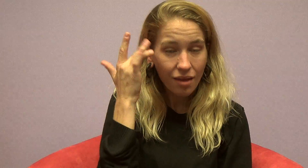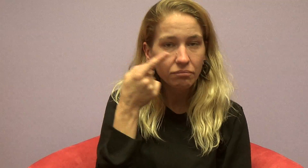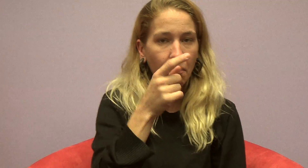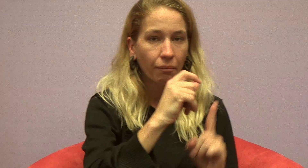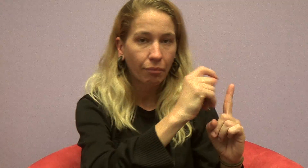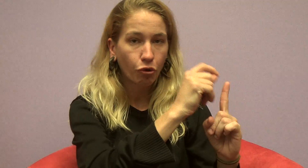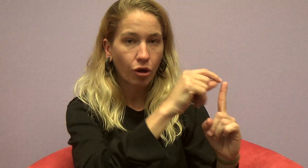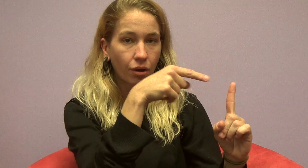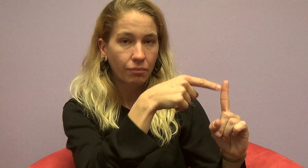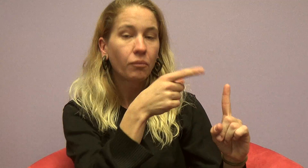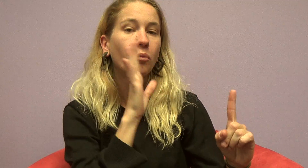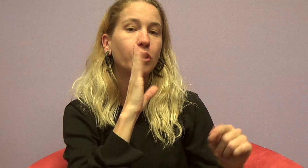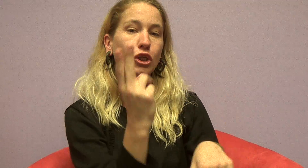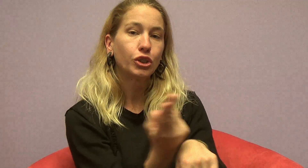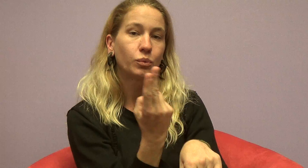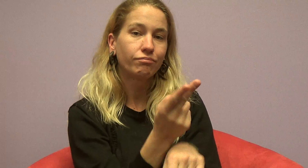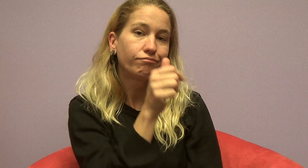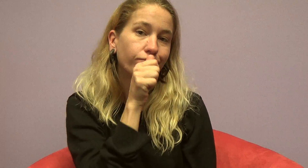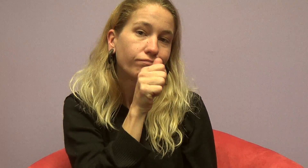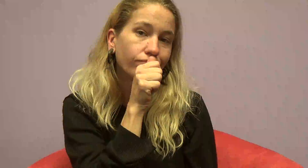Why? The perp may use the sign for "secret" which is the same sign as "private".